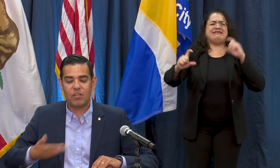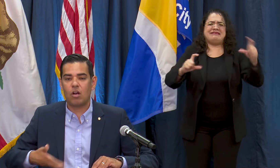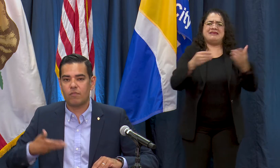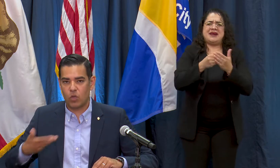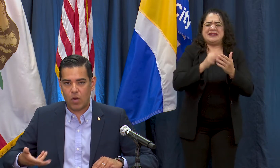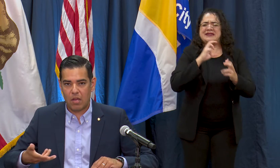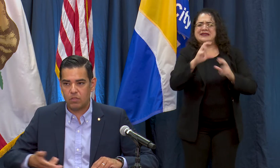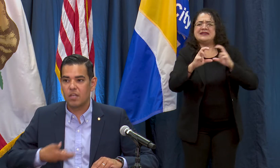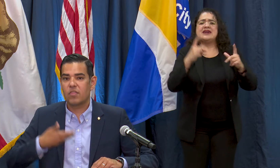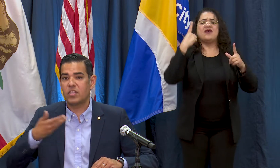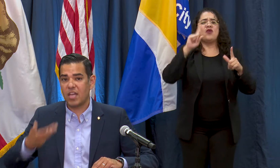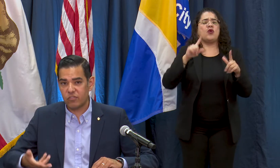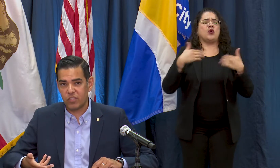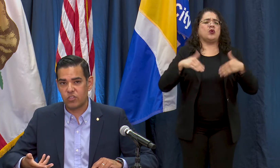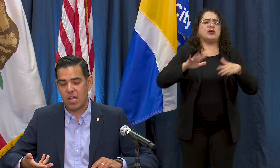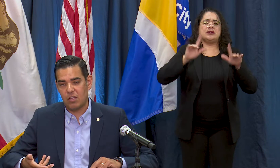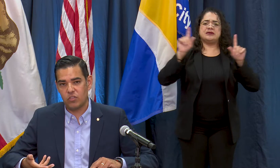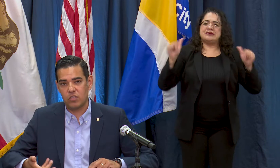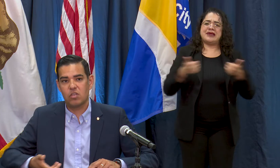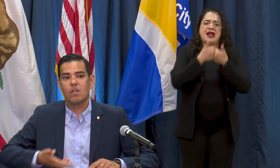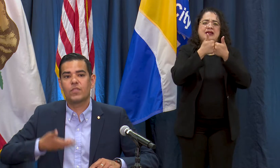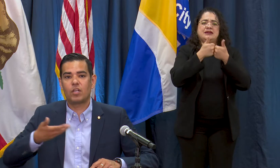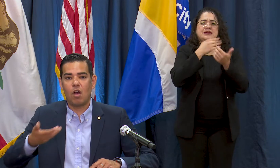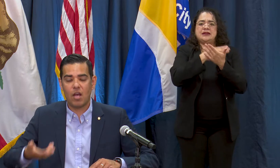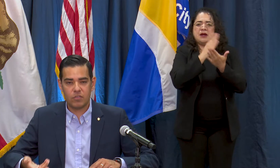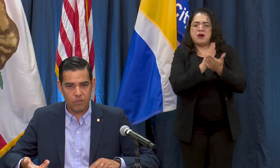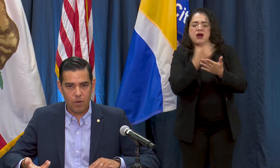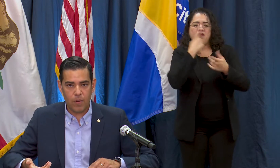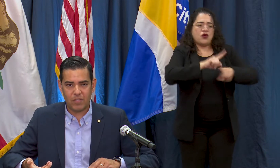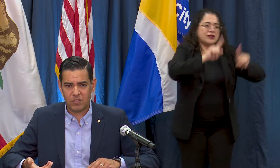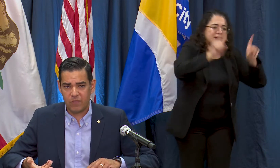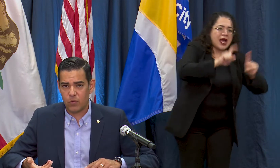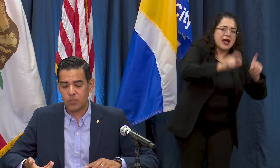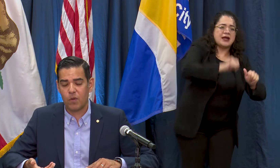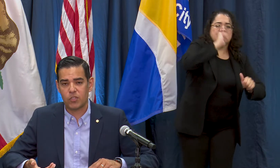on the ground. The testing challenges, the cost of our public safety response